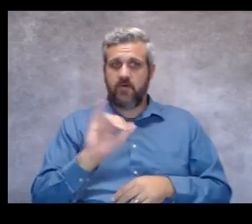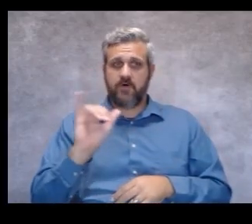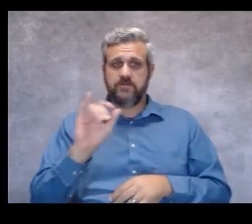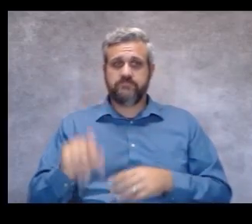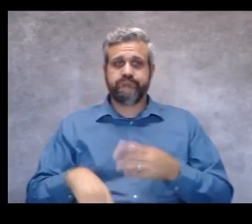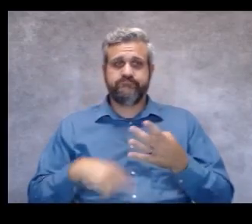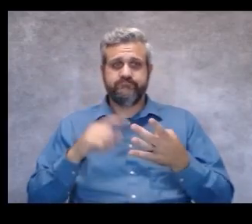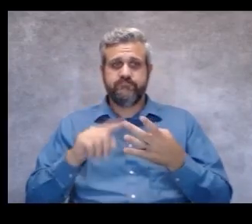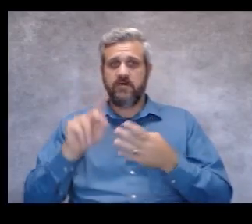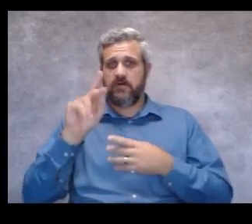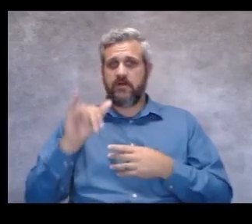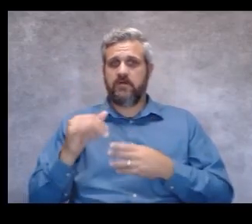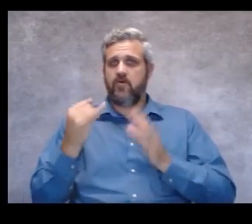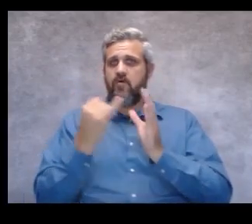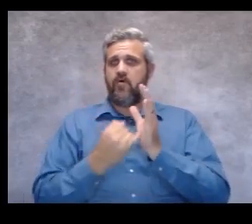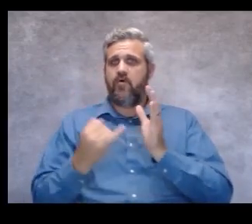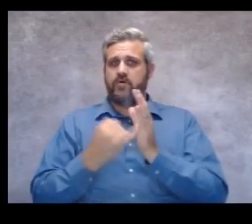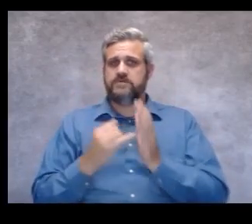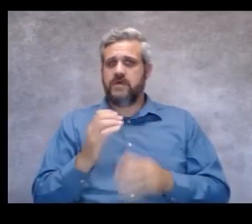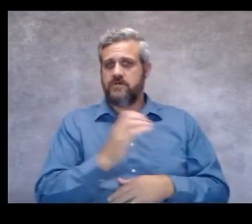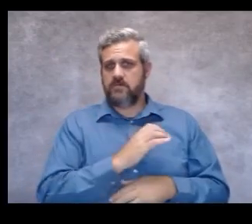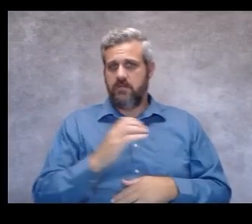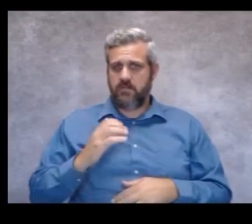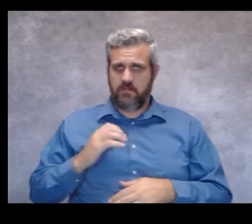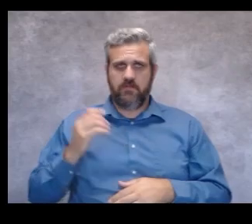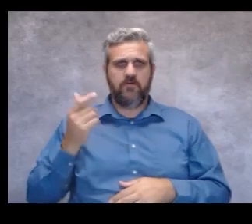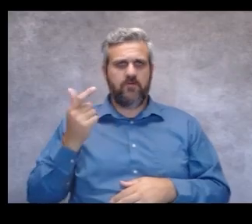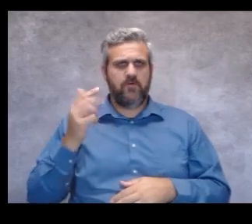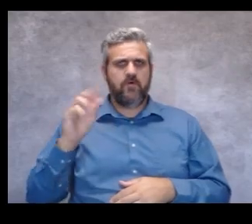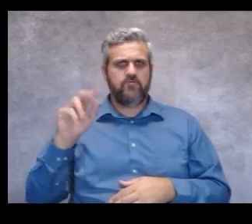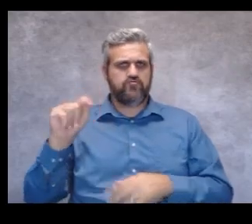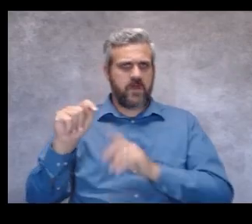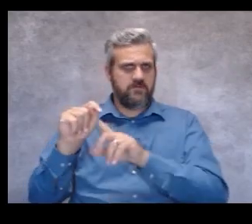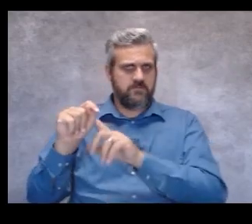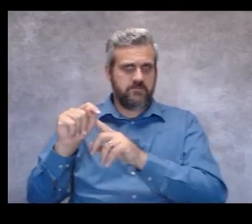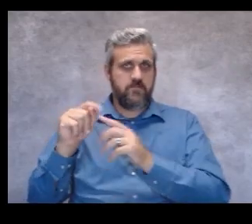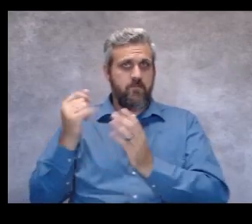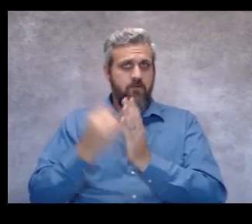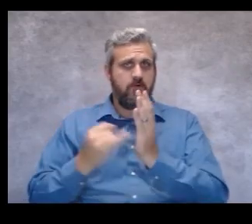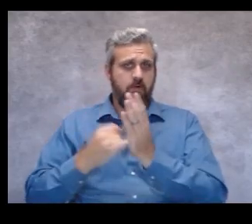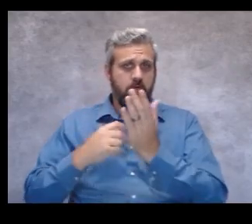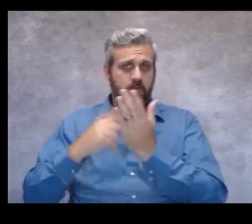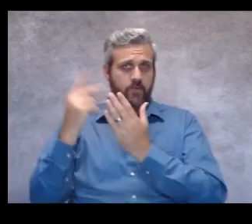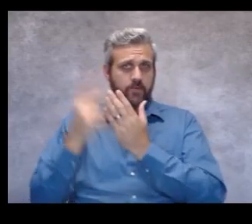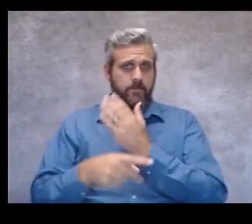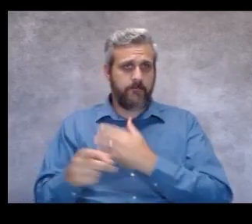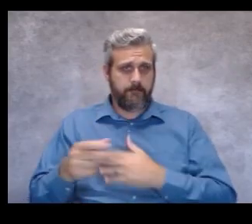Also, there is Kentucky Arts Council. This is a grants and arts program.